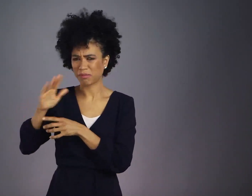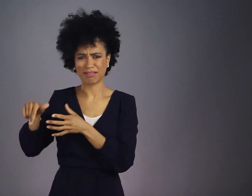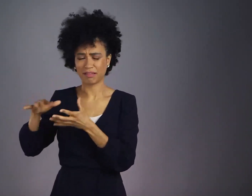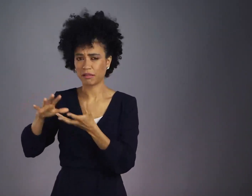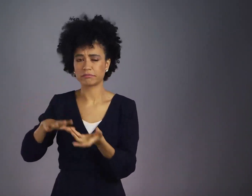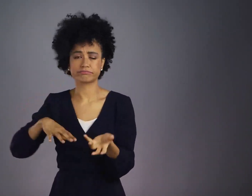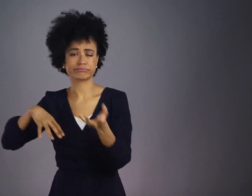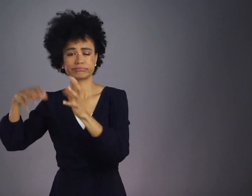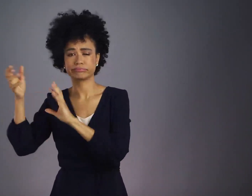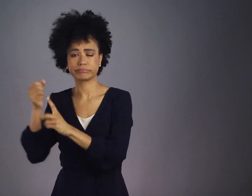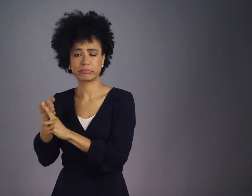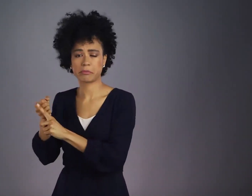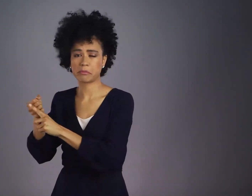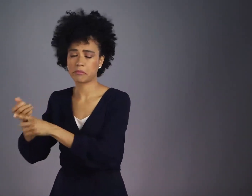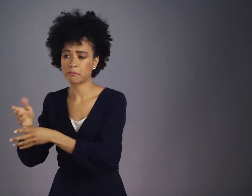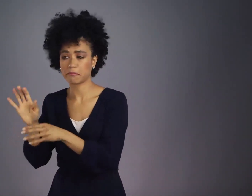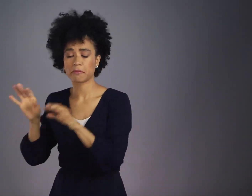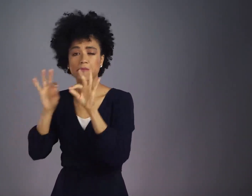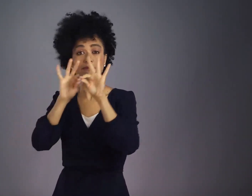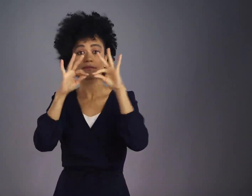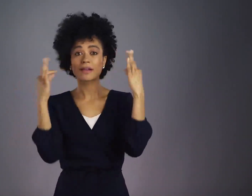and take away his means of livelihood.